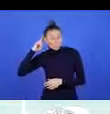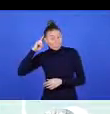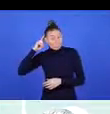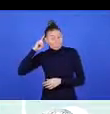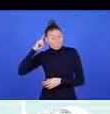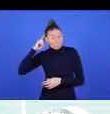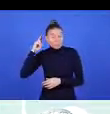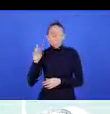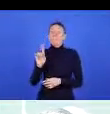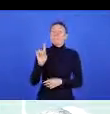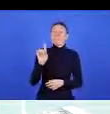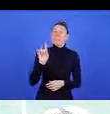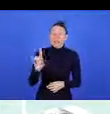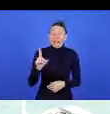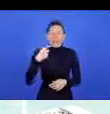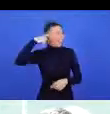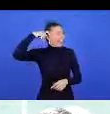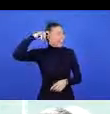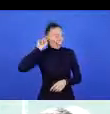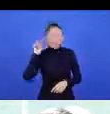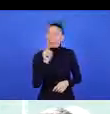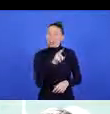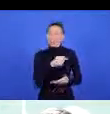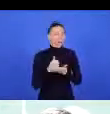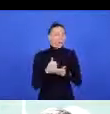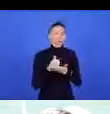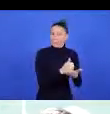candidates we are talking about people with severe to profound hearing loss,